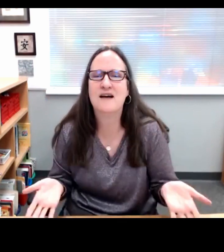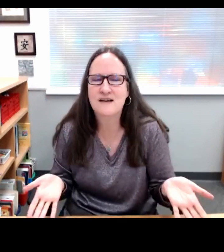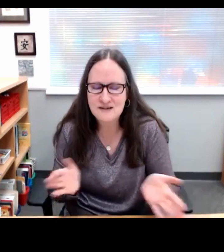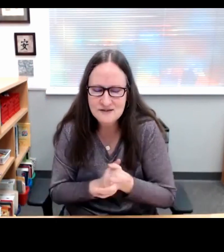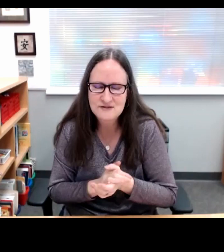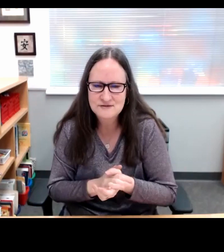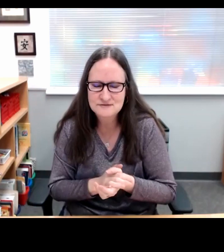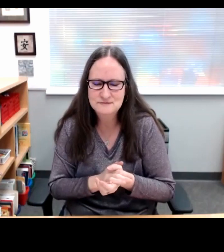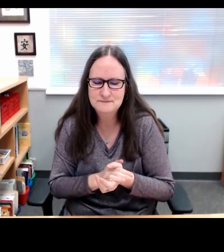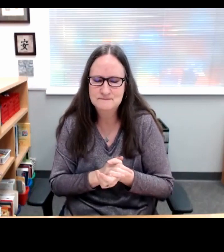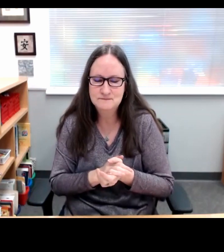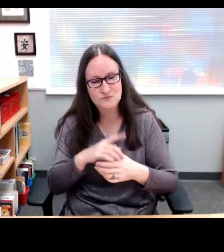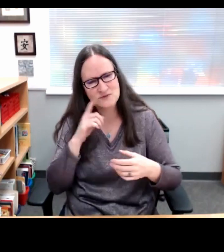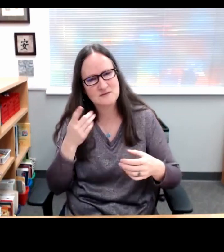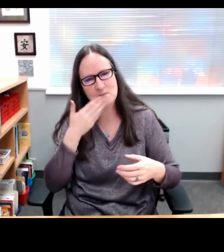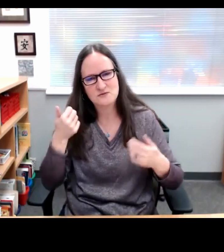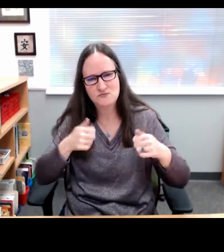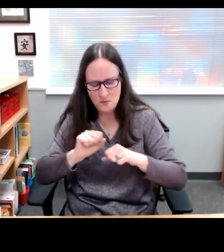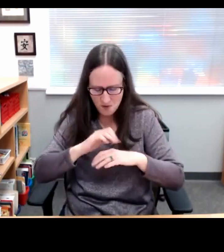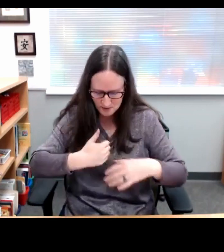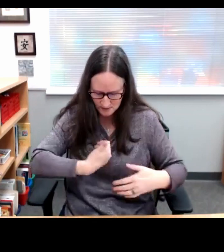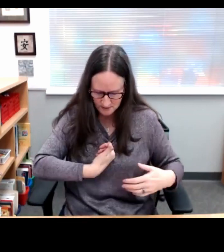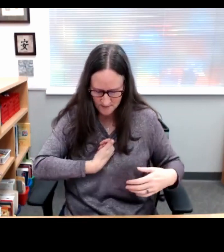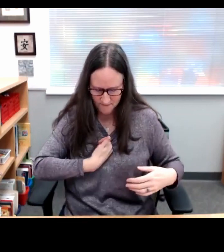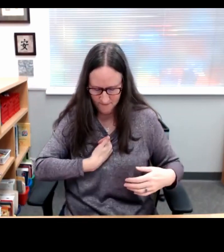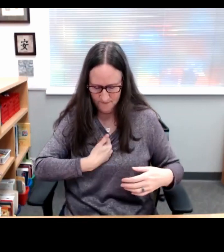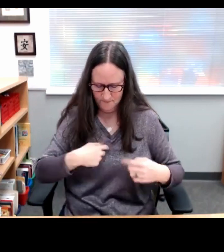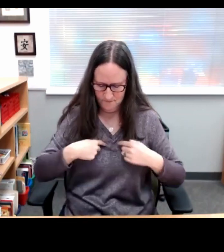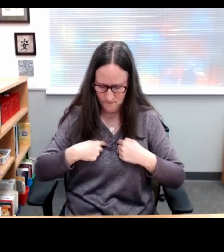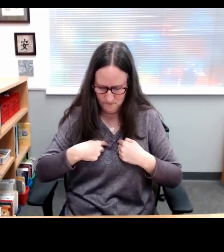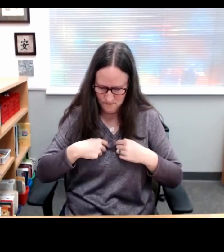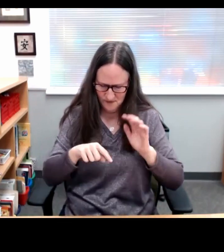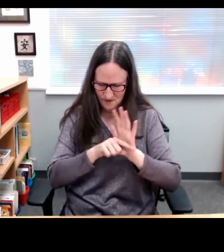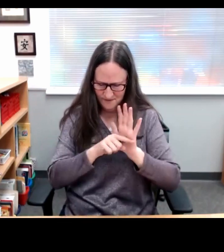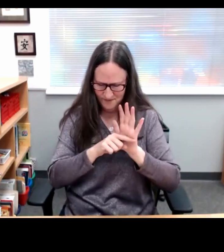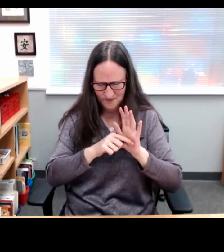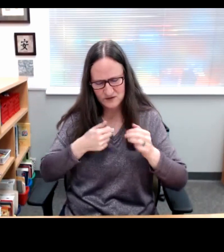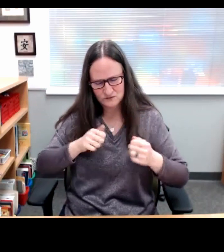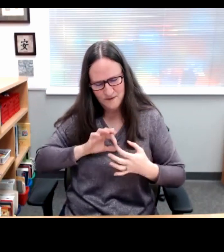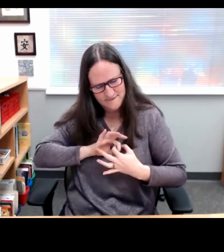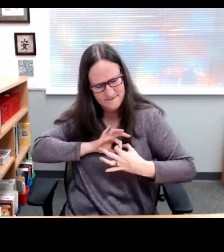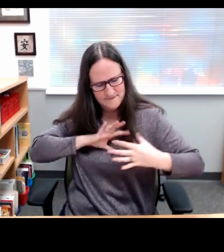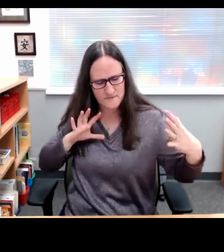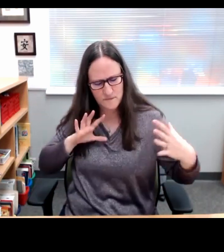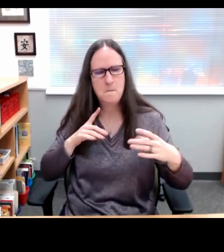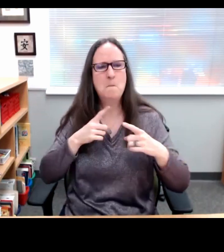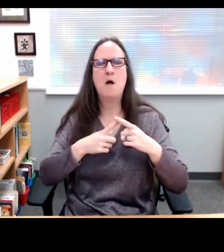to see that deaf people can live and be very fine. It's about taking a look at themselves and letting